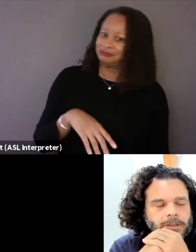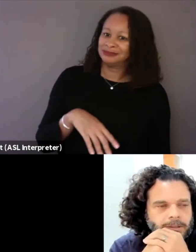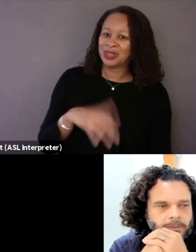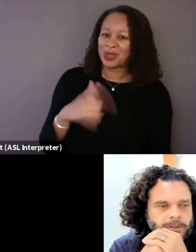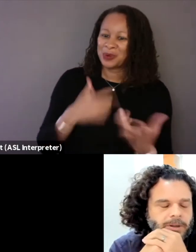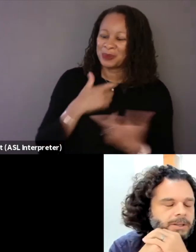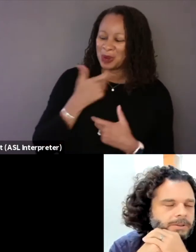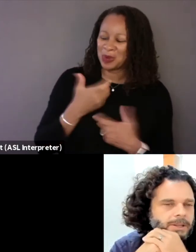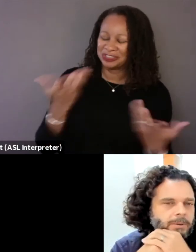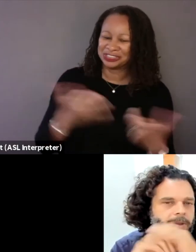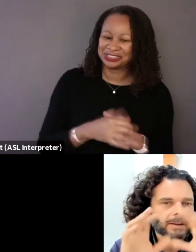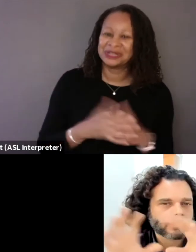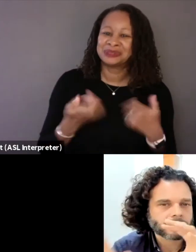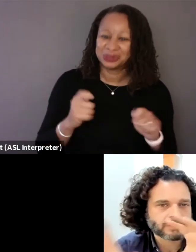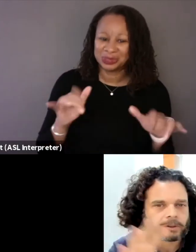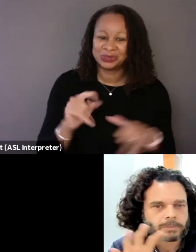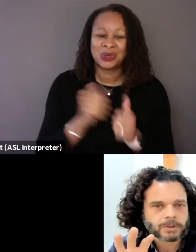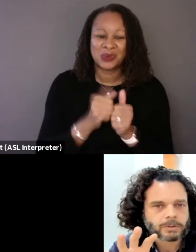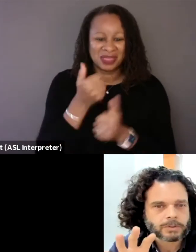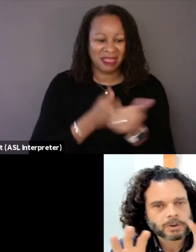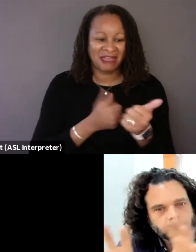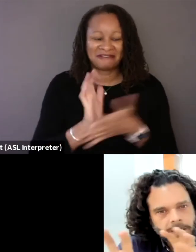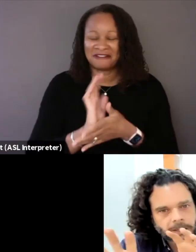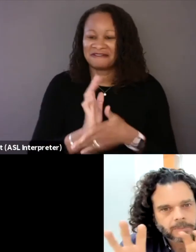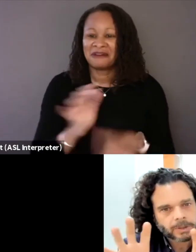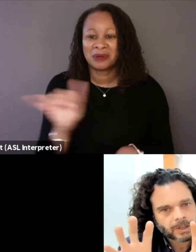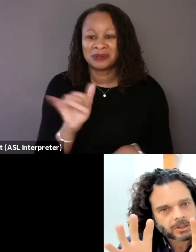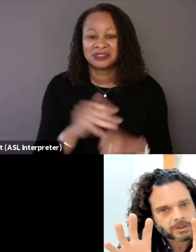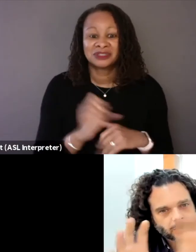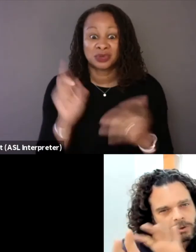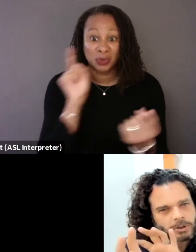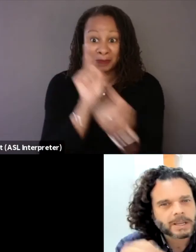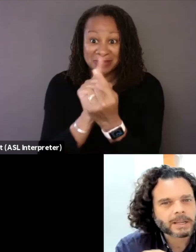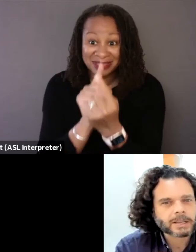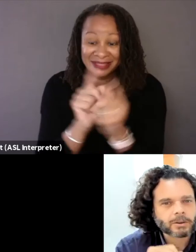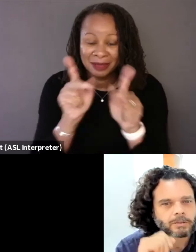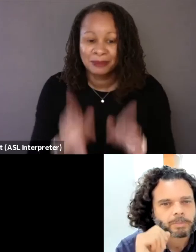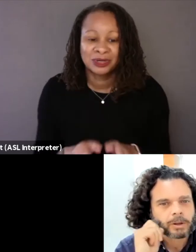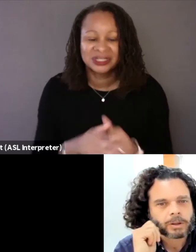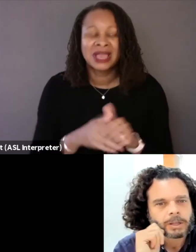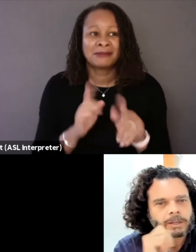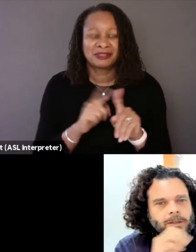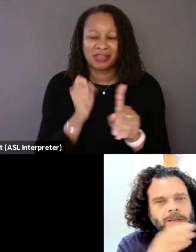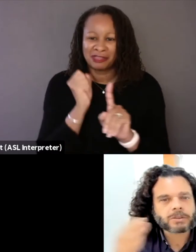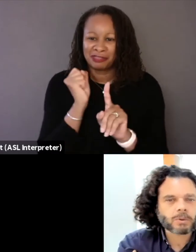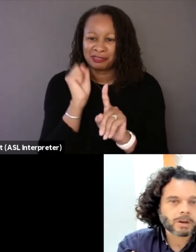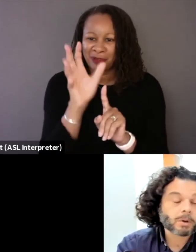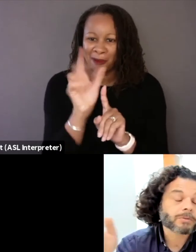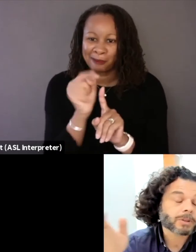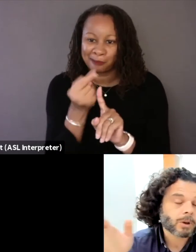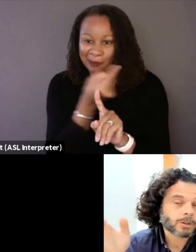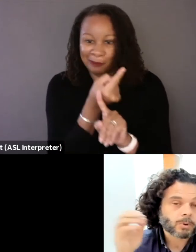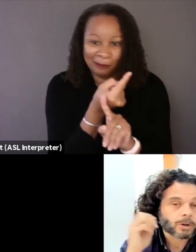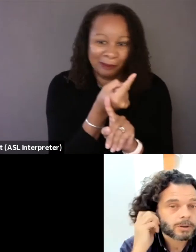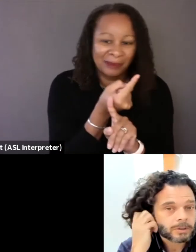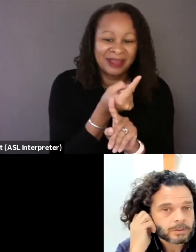And then we try to do that with every film too. So you're meeting them, but they just throw you a tiny curve ball that makes you want to hopefully watch more.